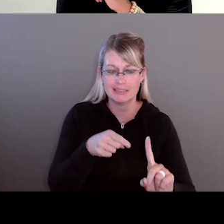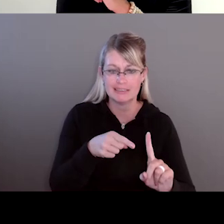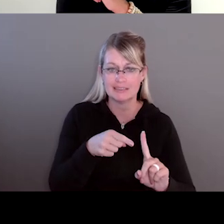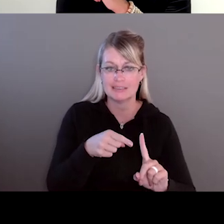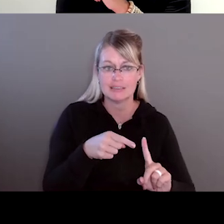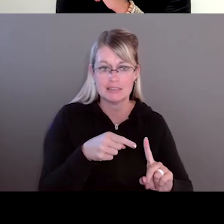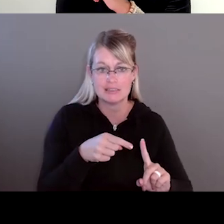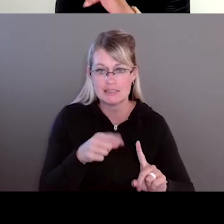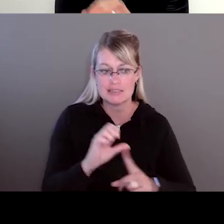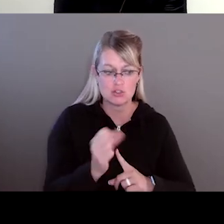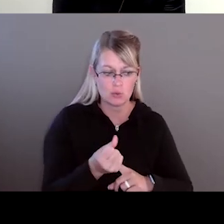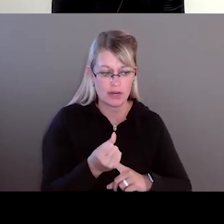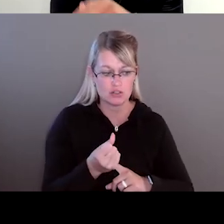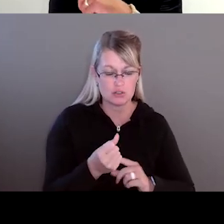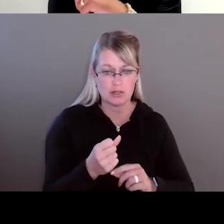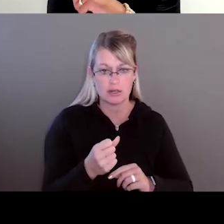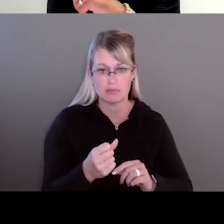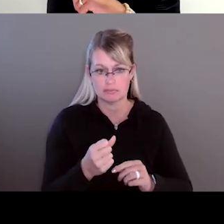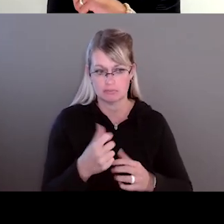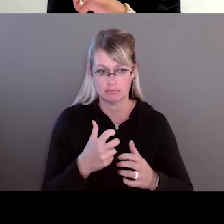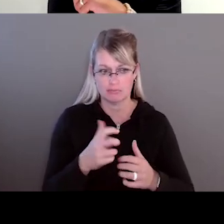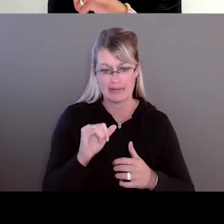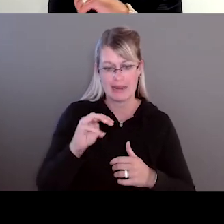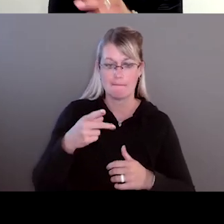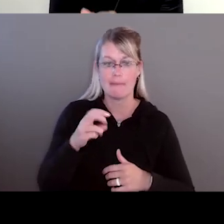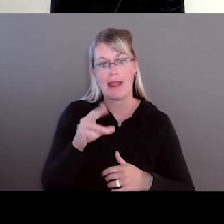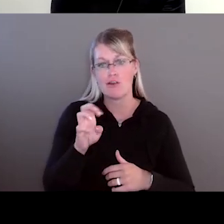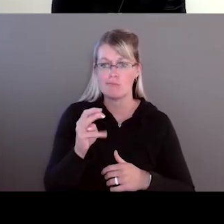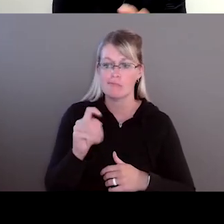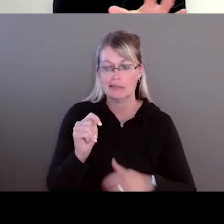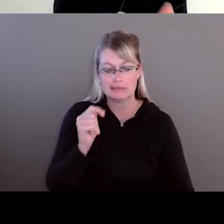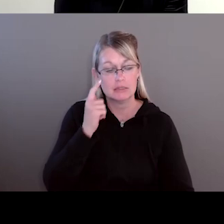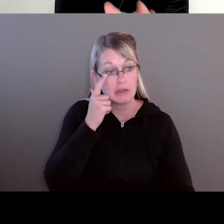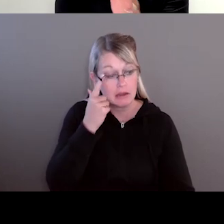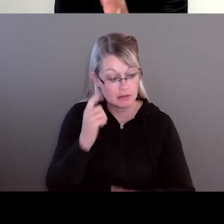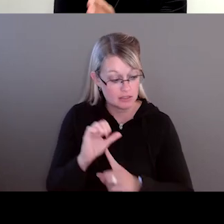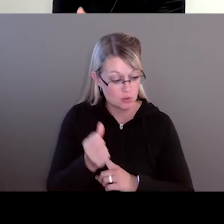impairment. This is a temporary impairment. Situational because of the situation we were